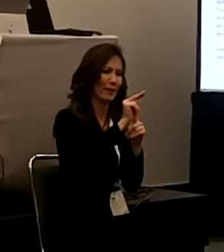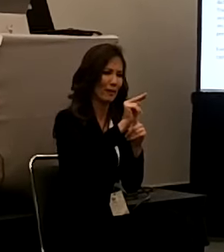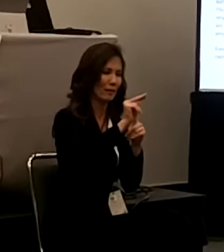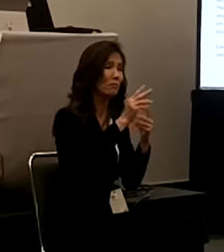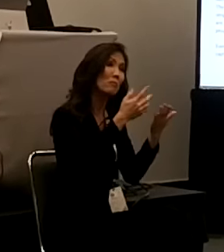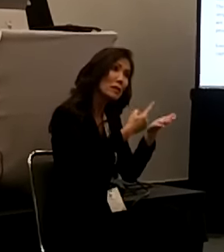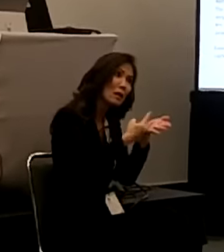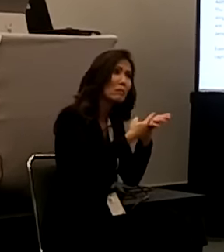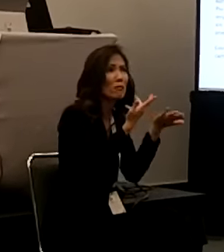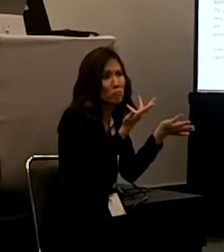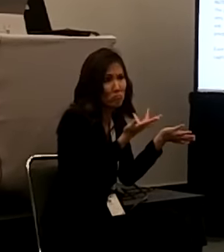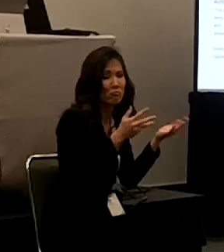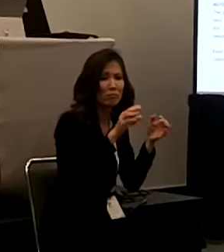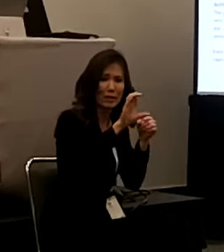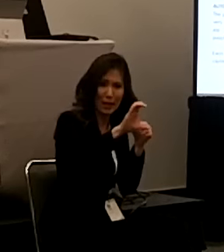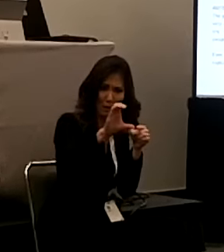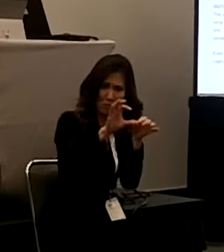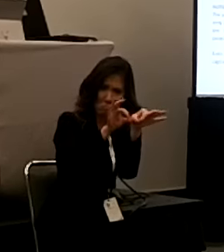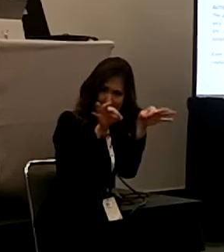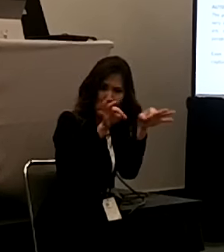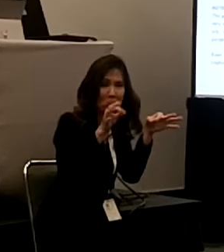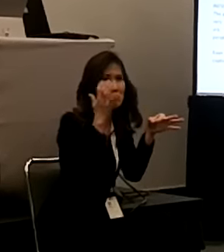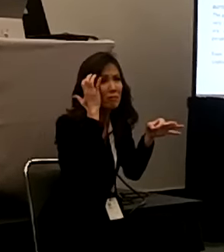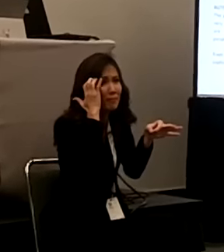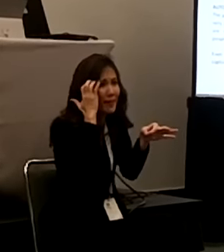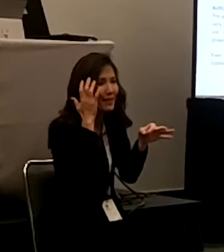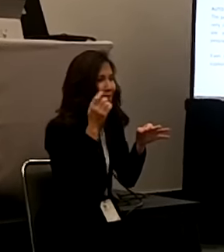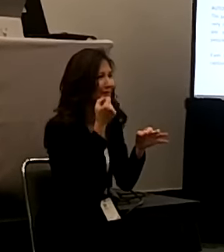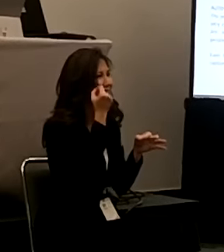but at the end of the day, I get very...